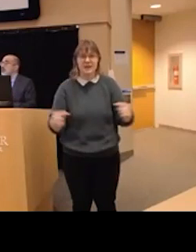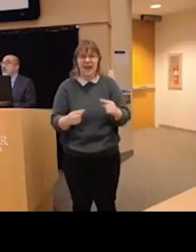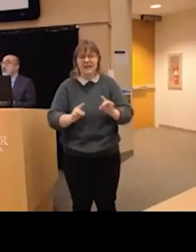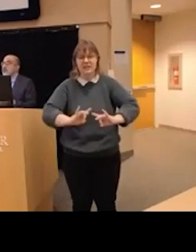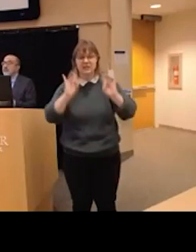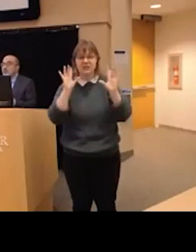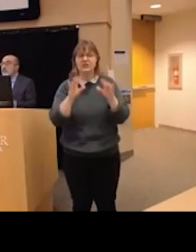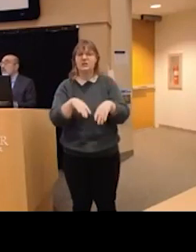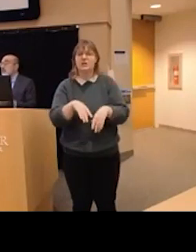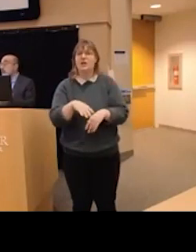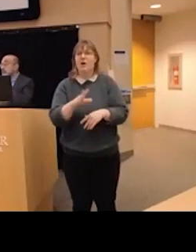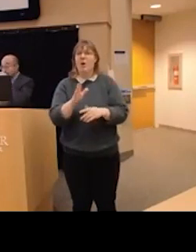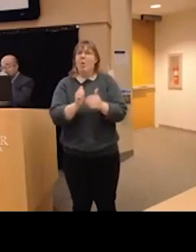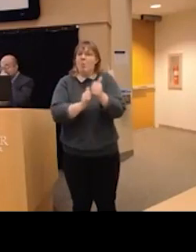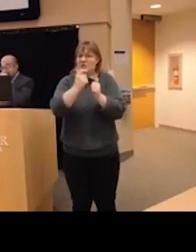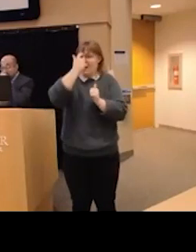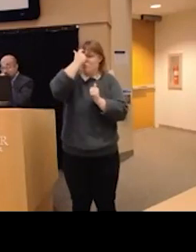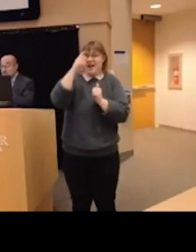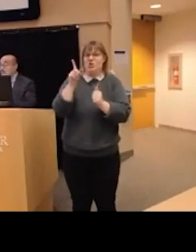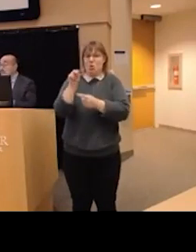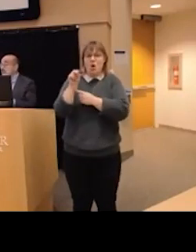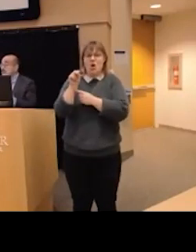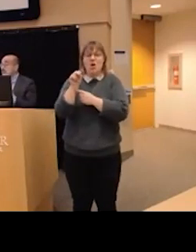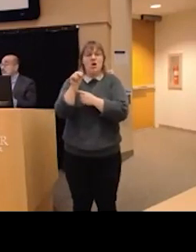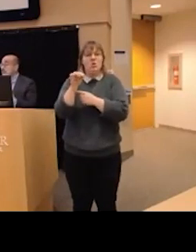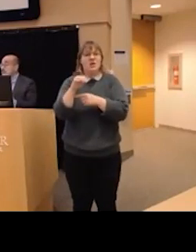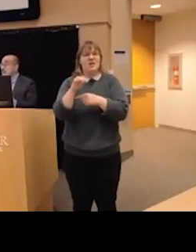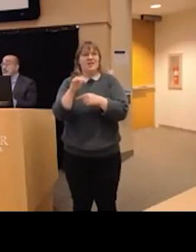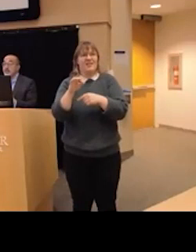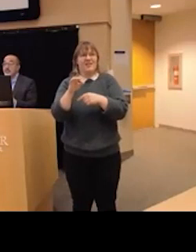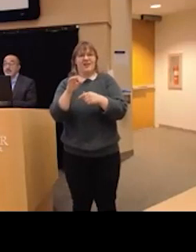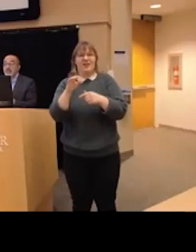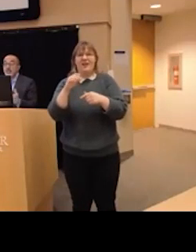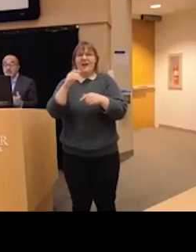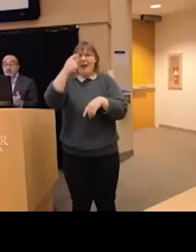almost mostly a brain disorder um in which there's dysfunctional pain processing many areas of the